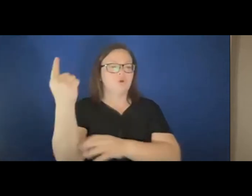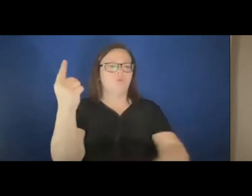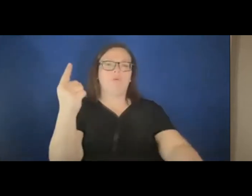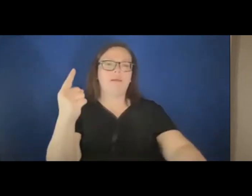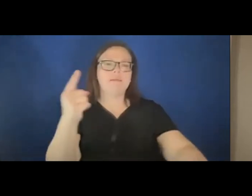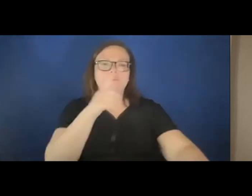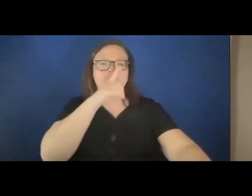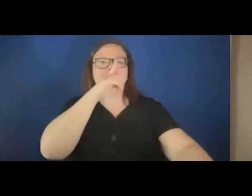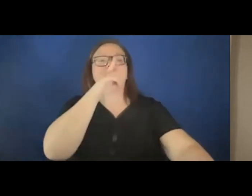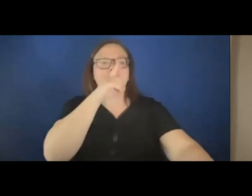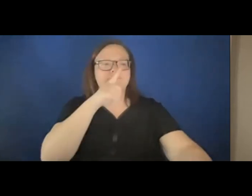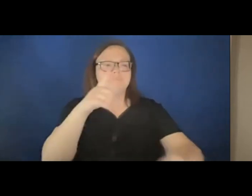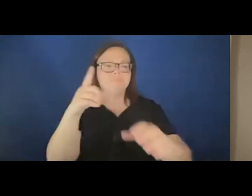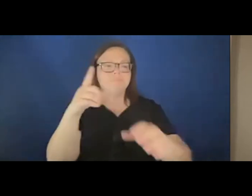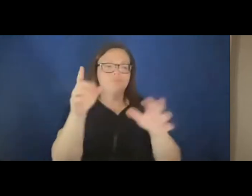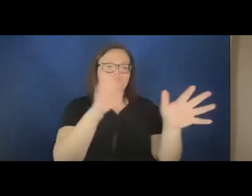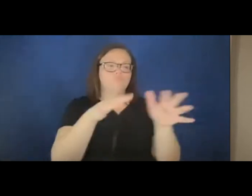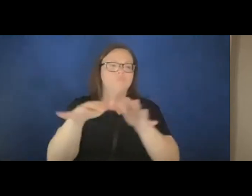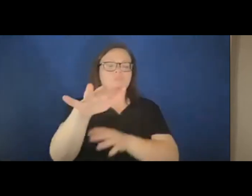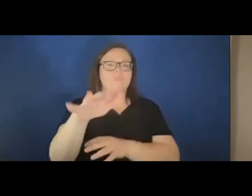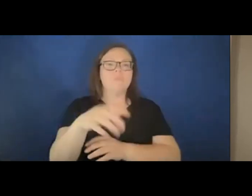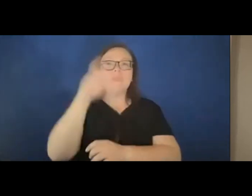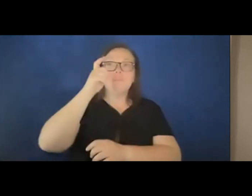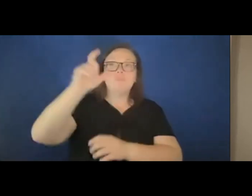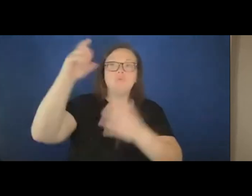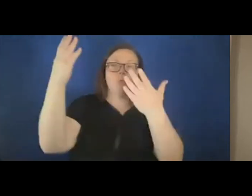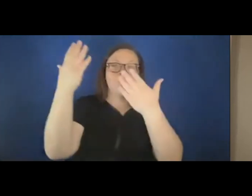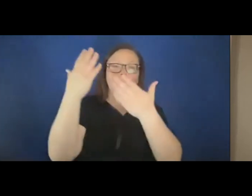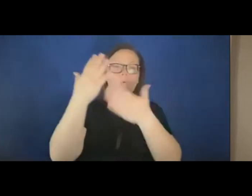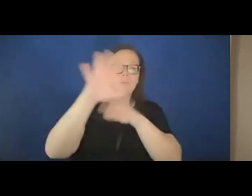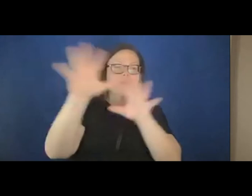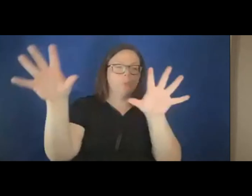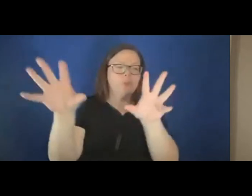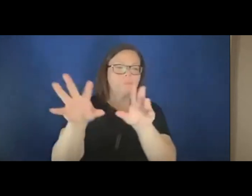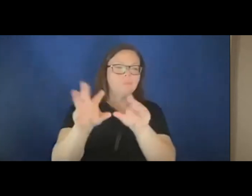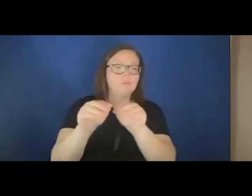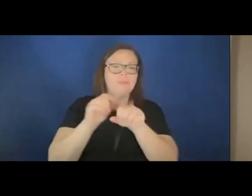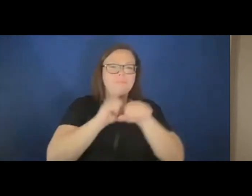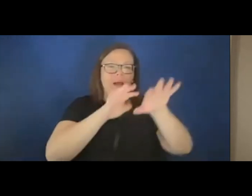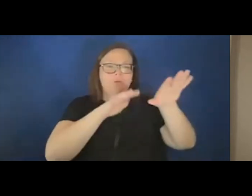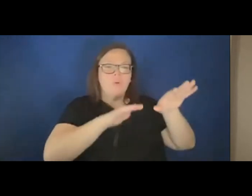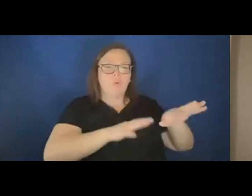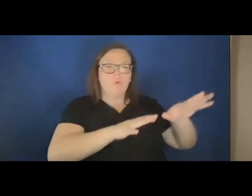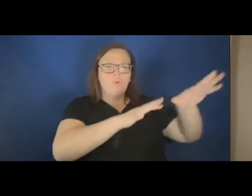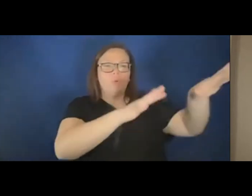The moon darkened at dawn the mountain quivered with anticipation and the ocean was double-shaded: